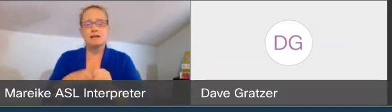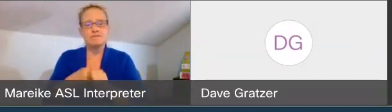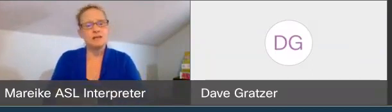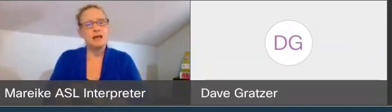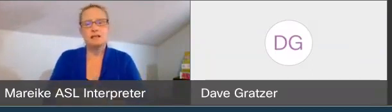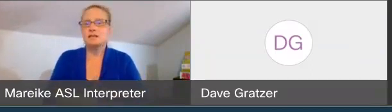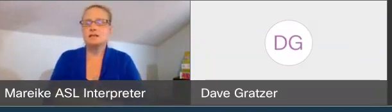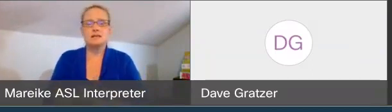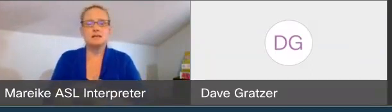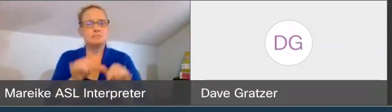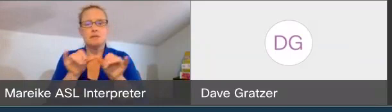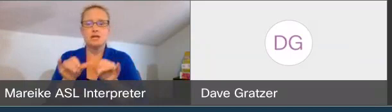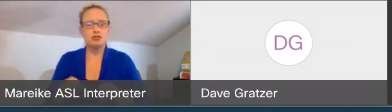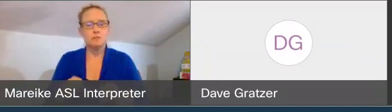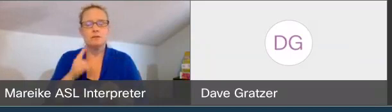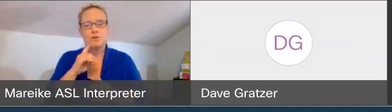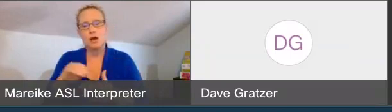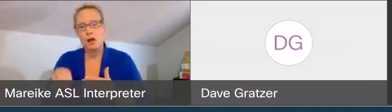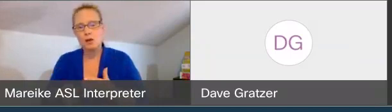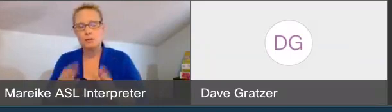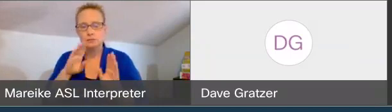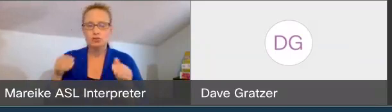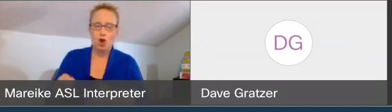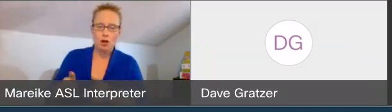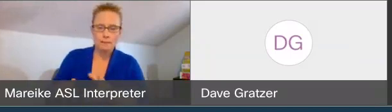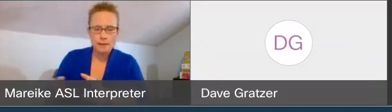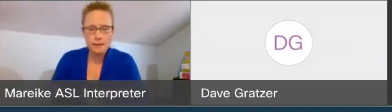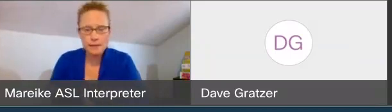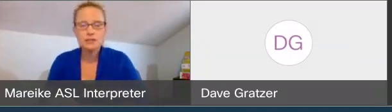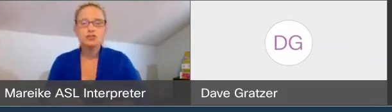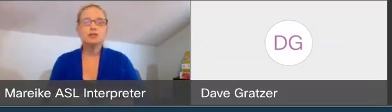measurement of outcomes, target population. I think if you look at the literature, you'll see